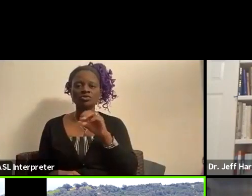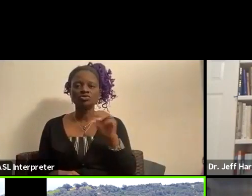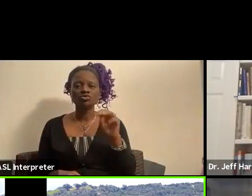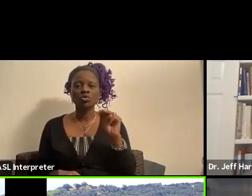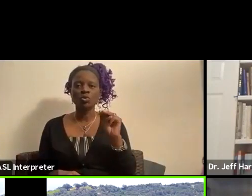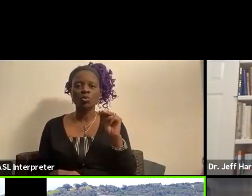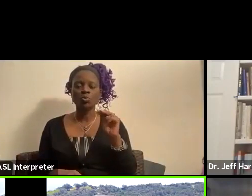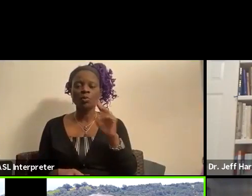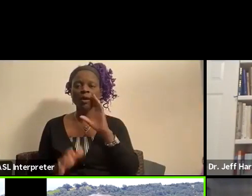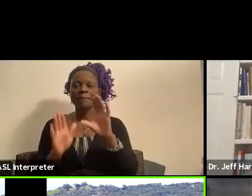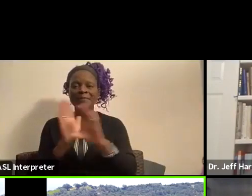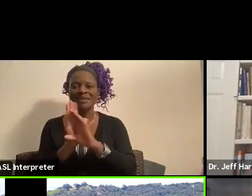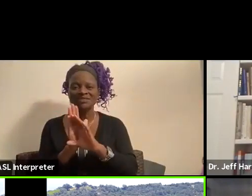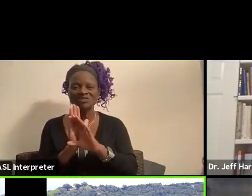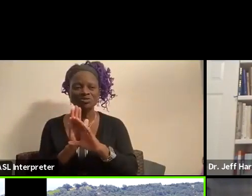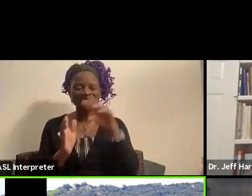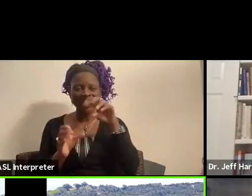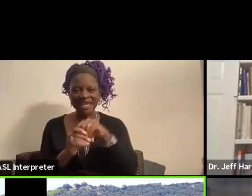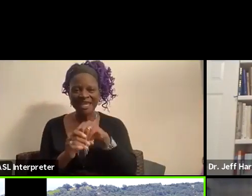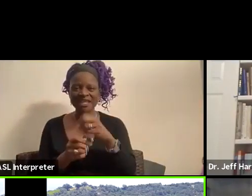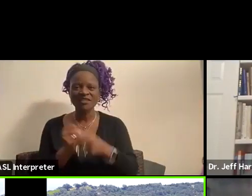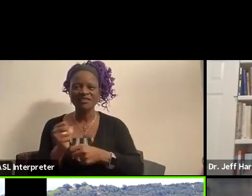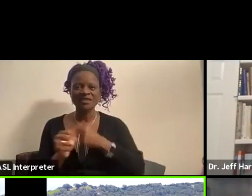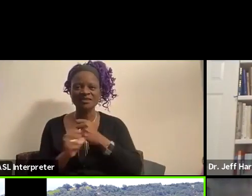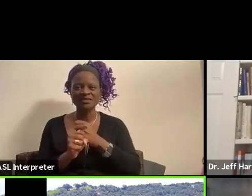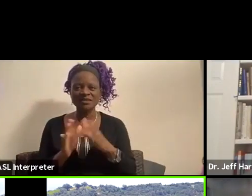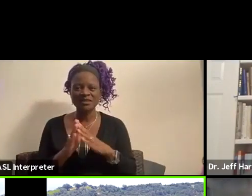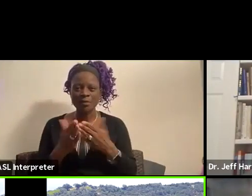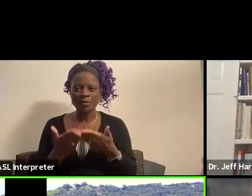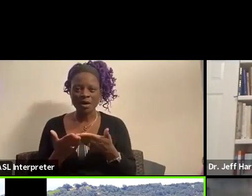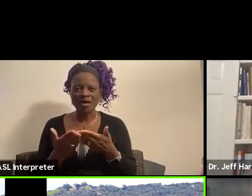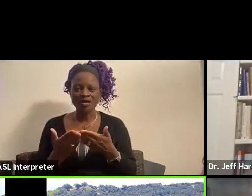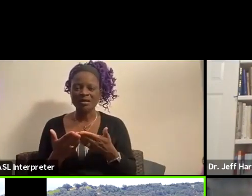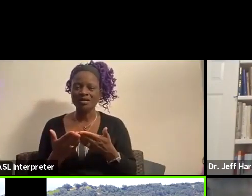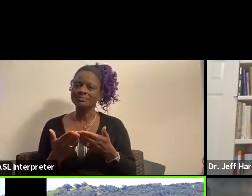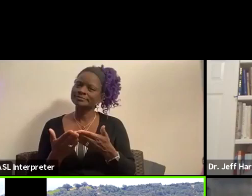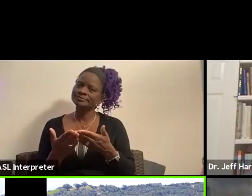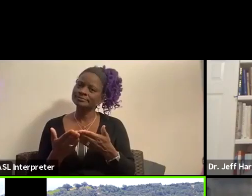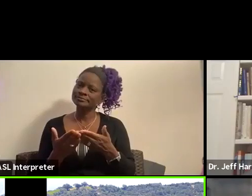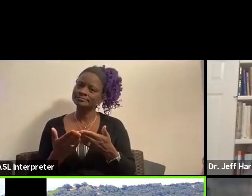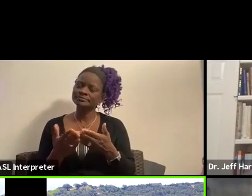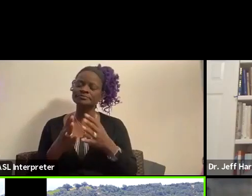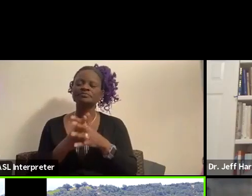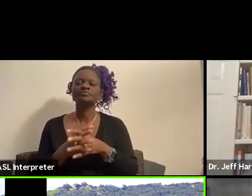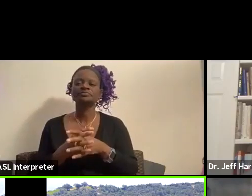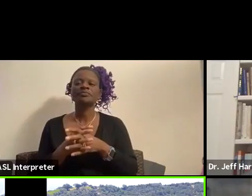Well, and then just one question, a number of questions, but I'll group them